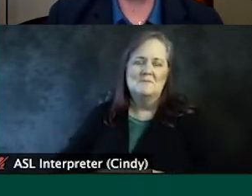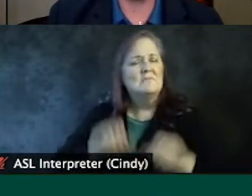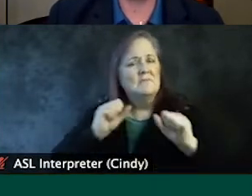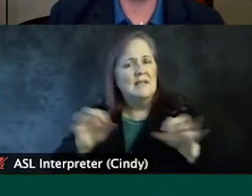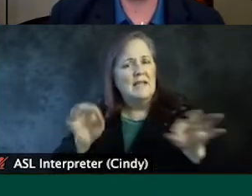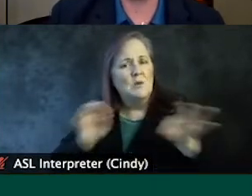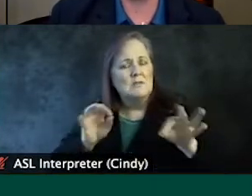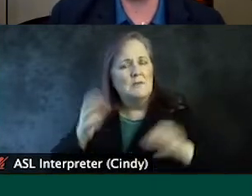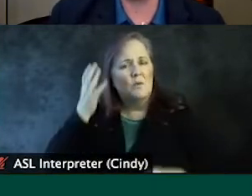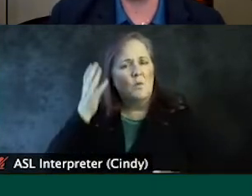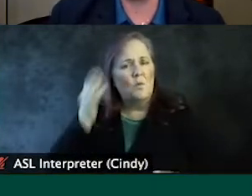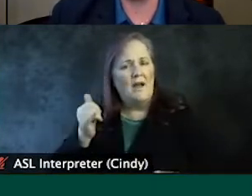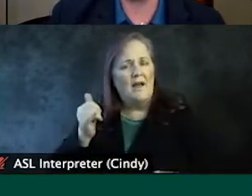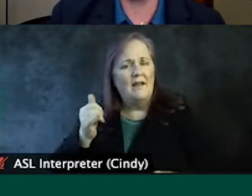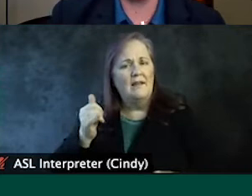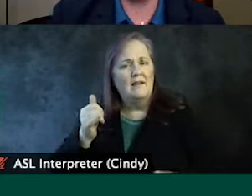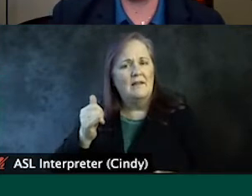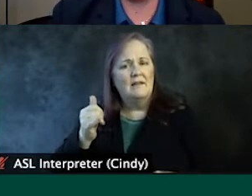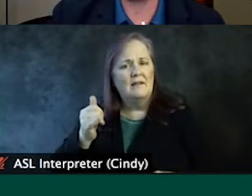as a primary residence by the child who inherited it?